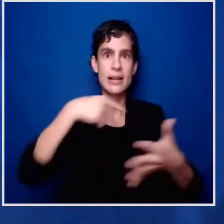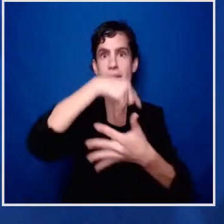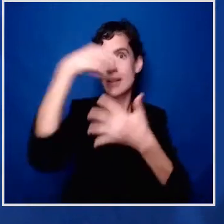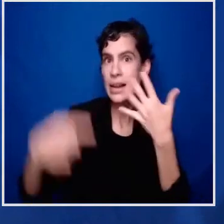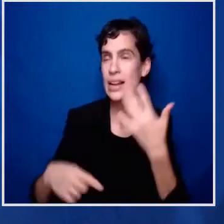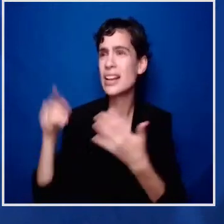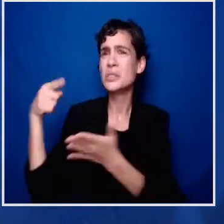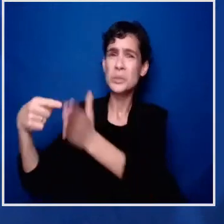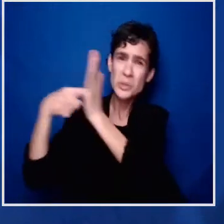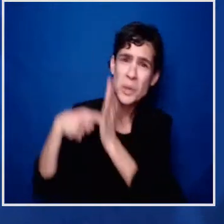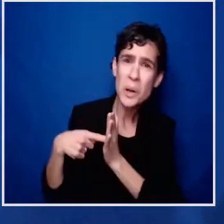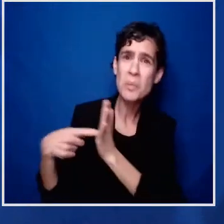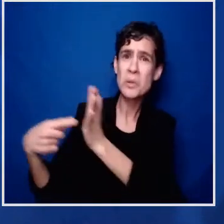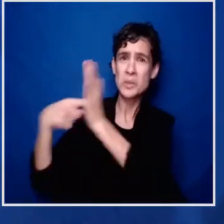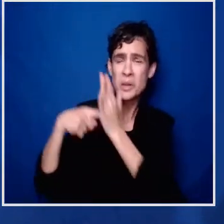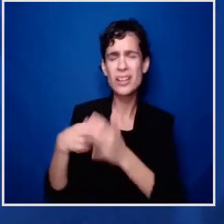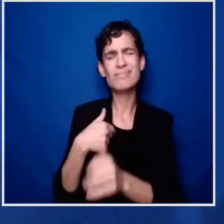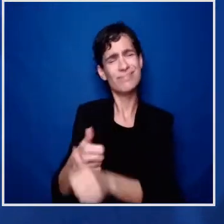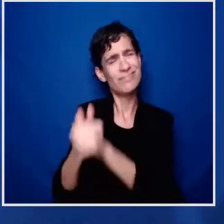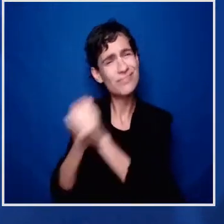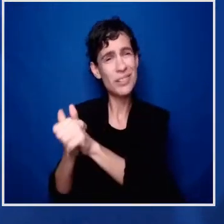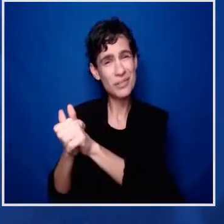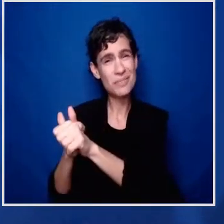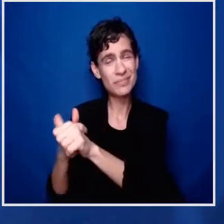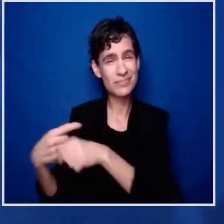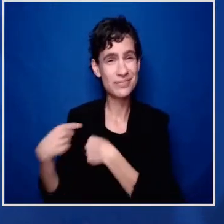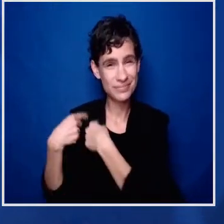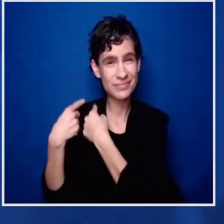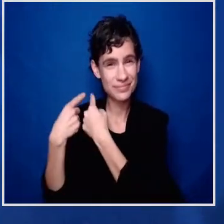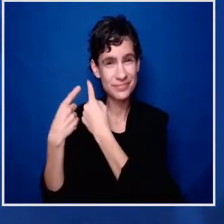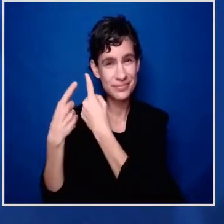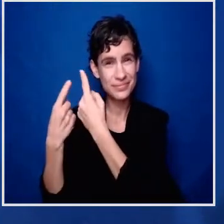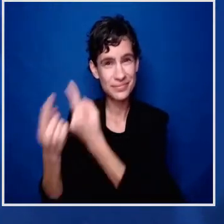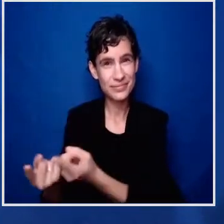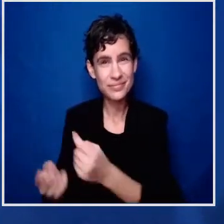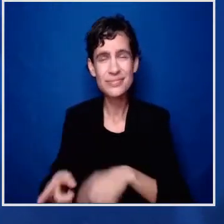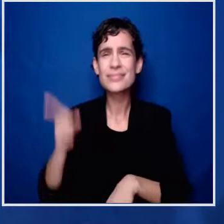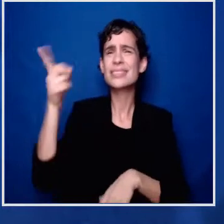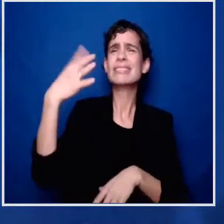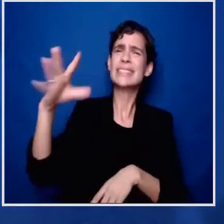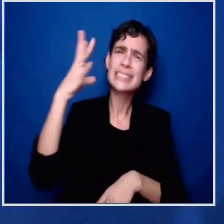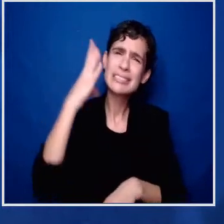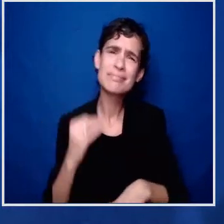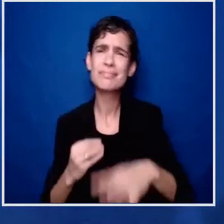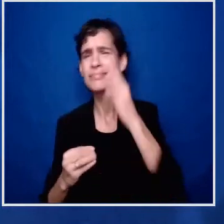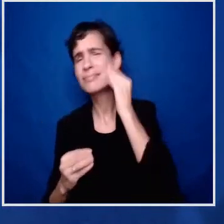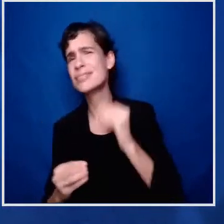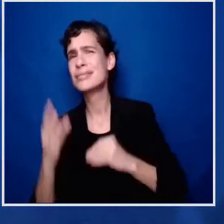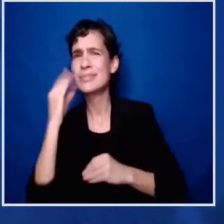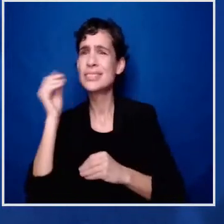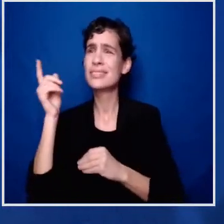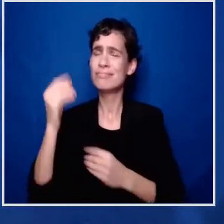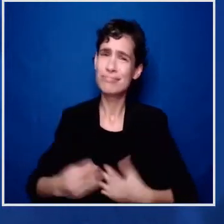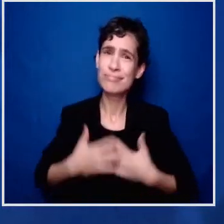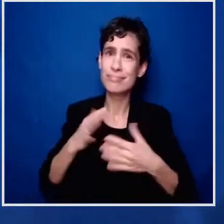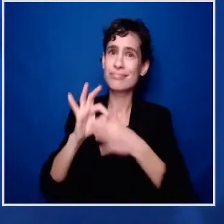IT IS IN LOVE OF SERVICE AND